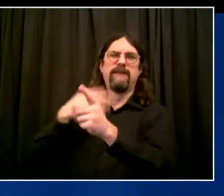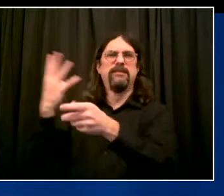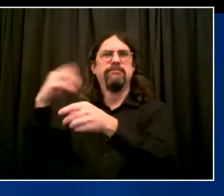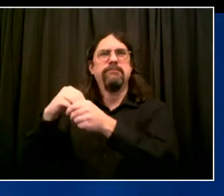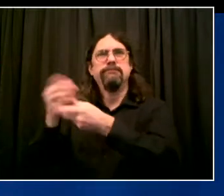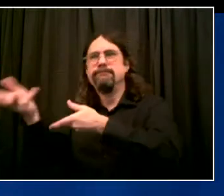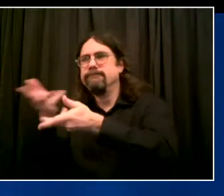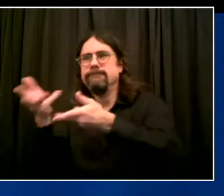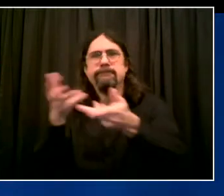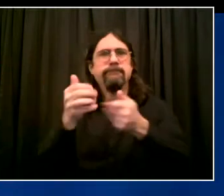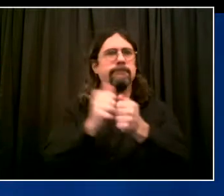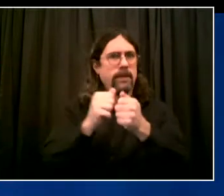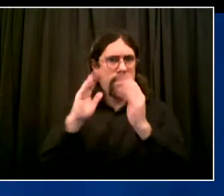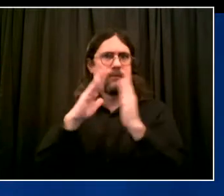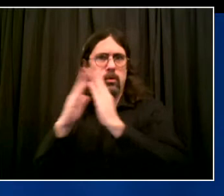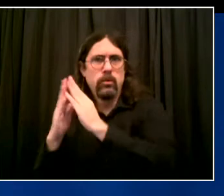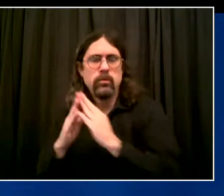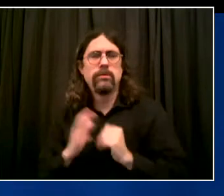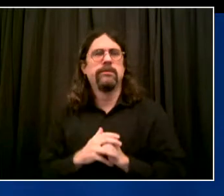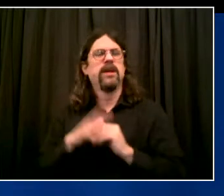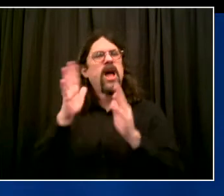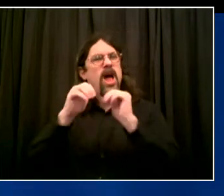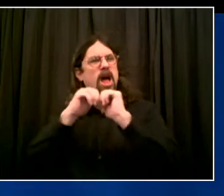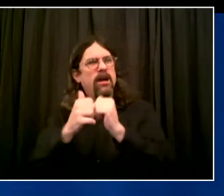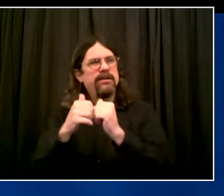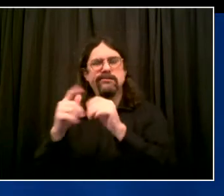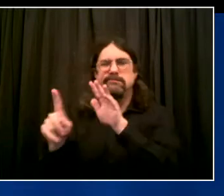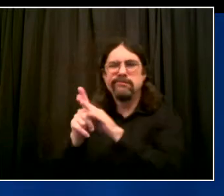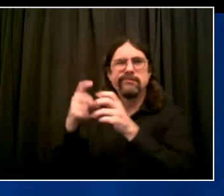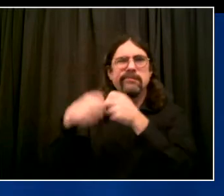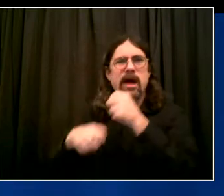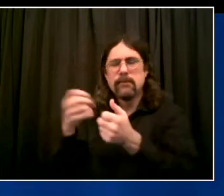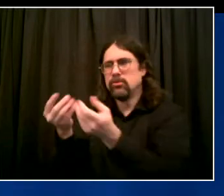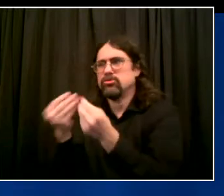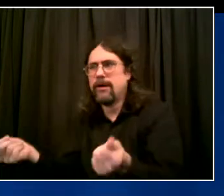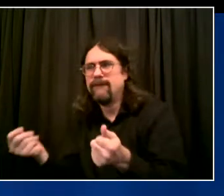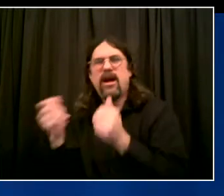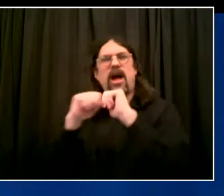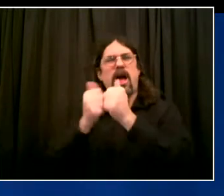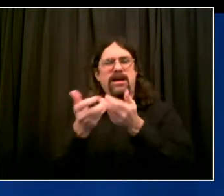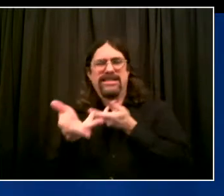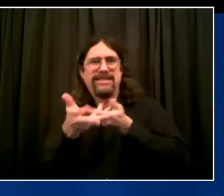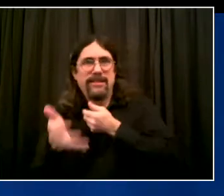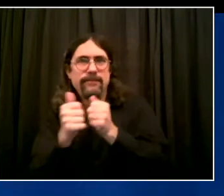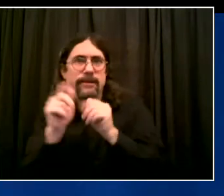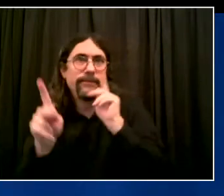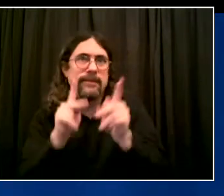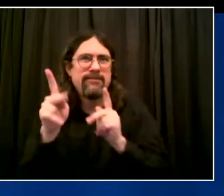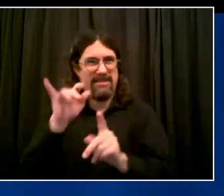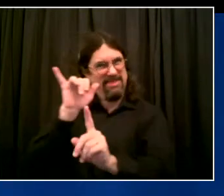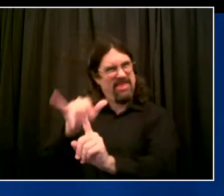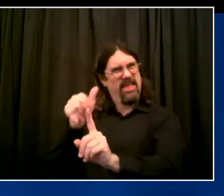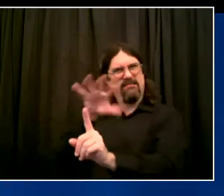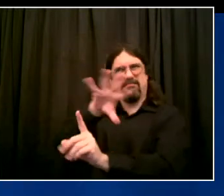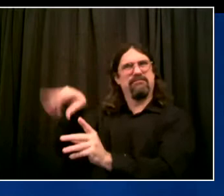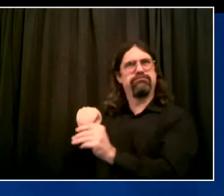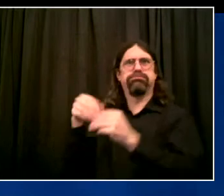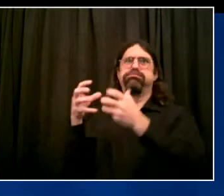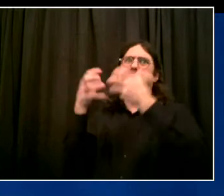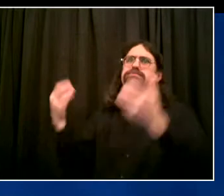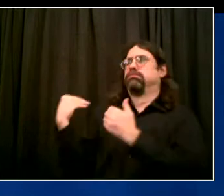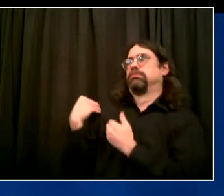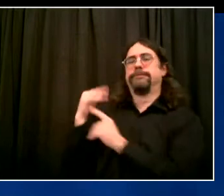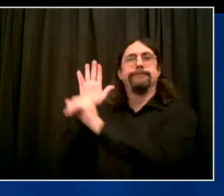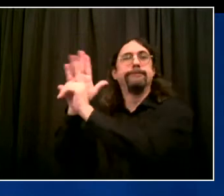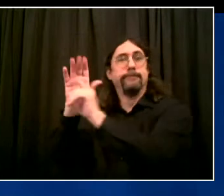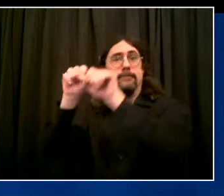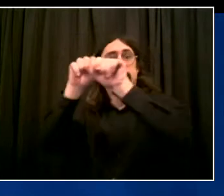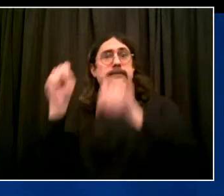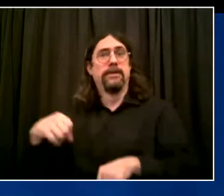PROBLEMS IN A